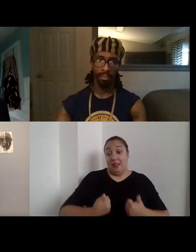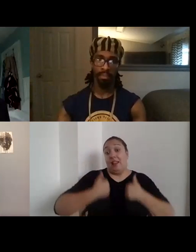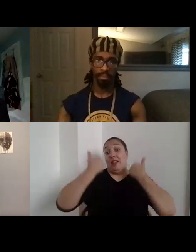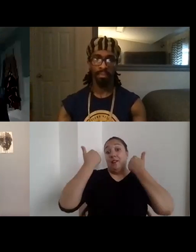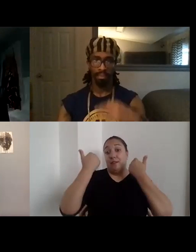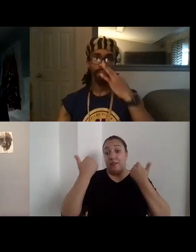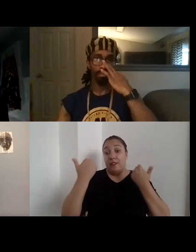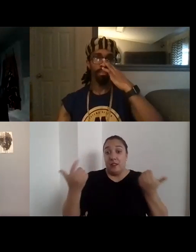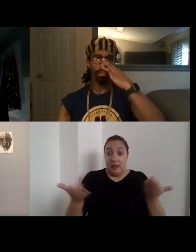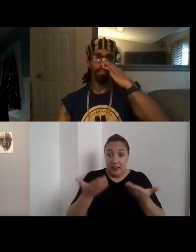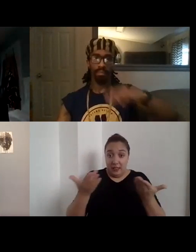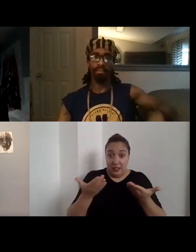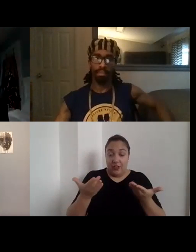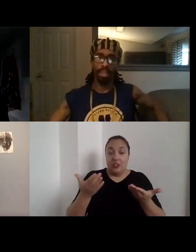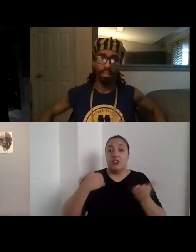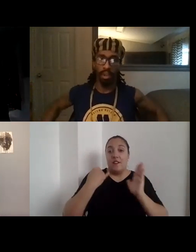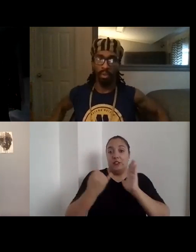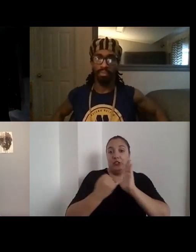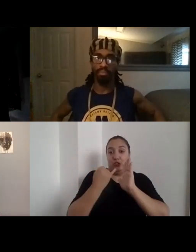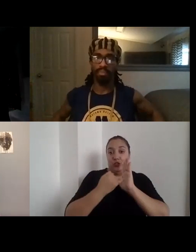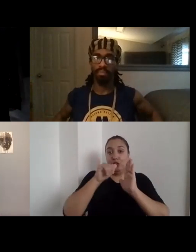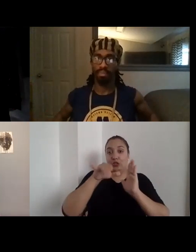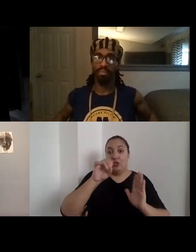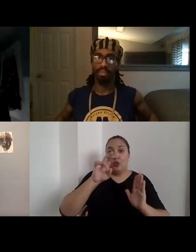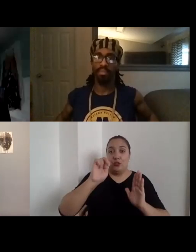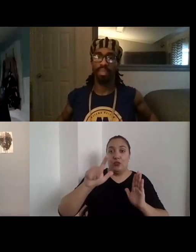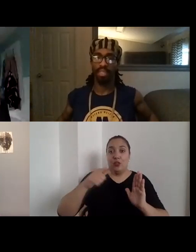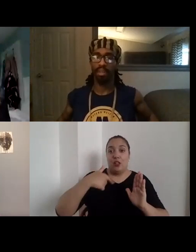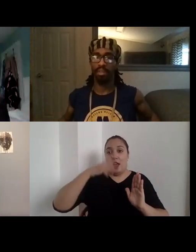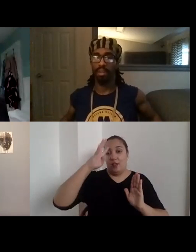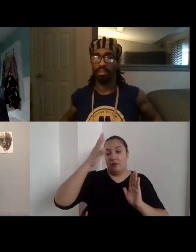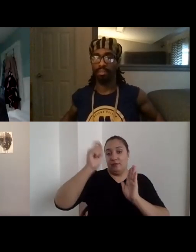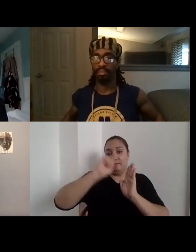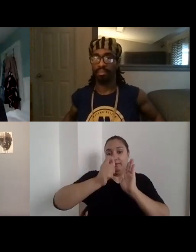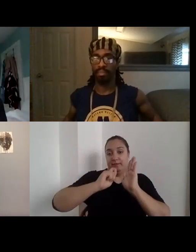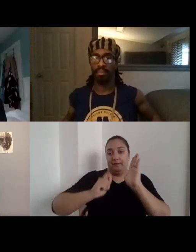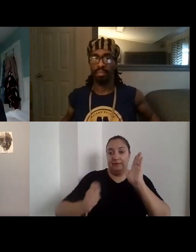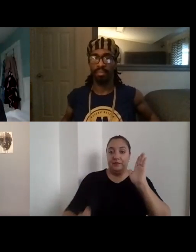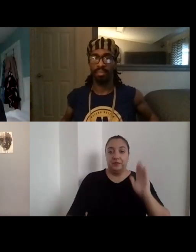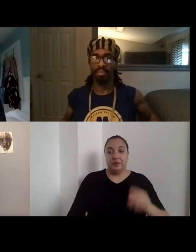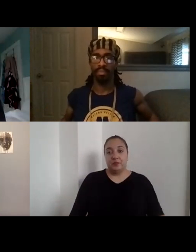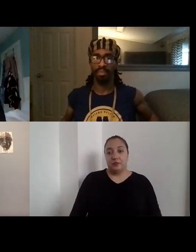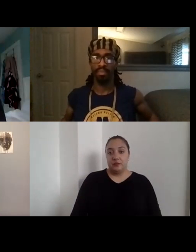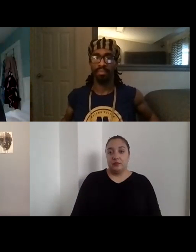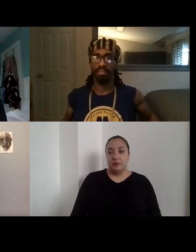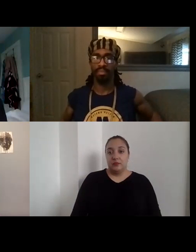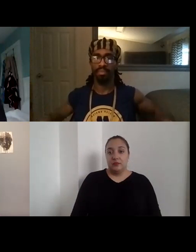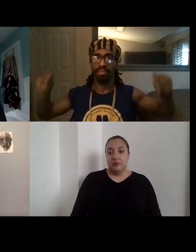So this is a journal that I created. It's called the resilience journal.